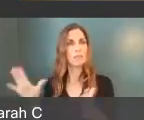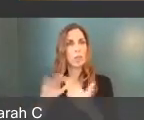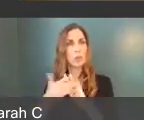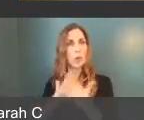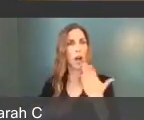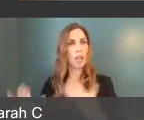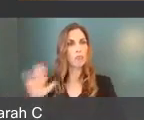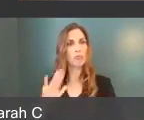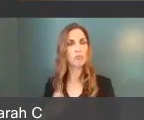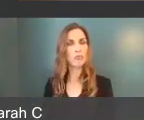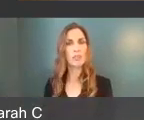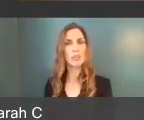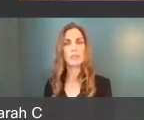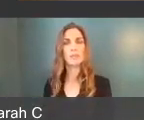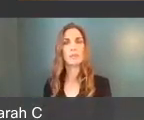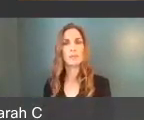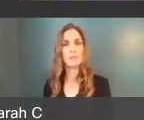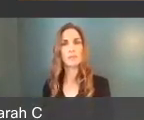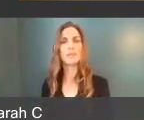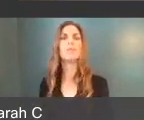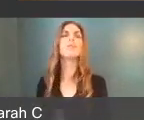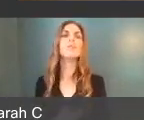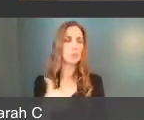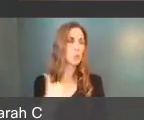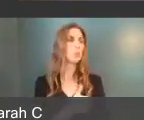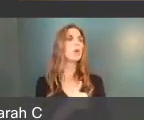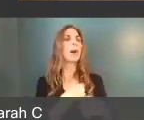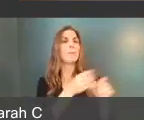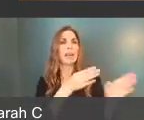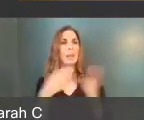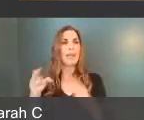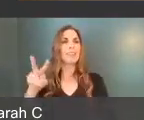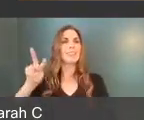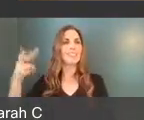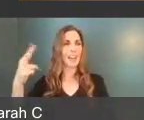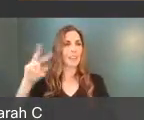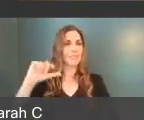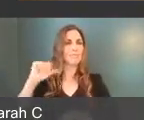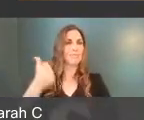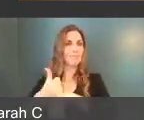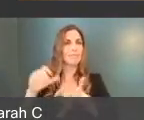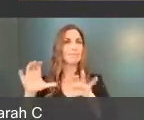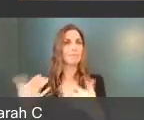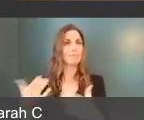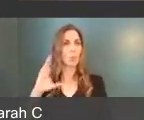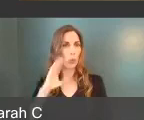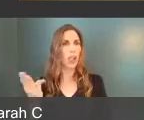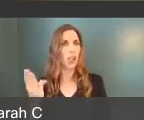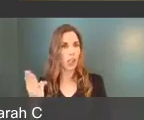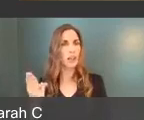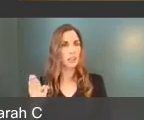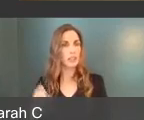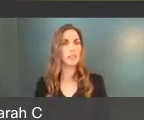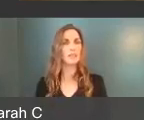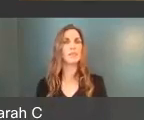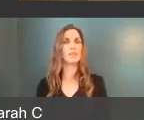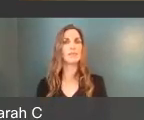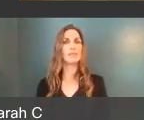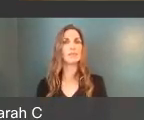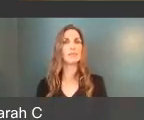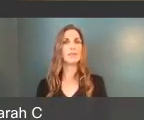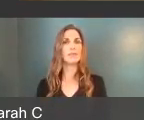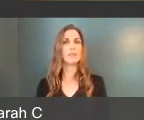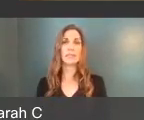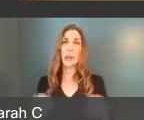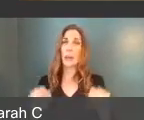[Commissioner Arkoosh] Well we are making plans to open a second location and it will, it potentially could open as early